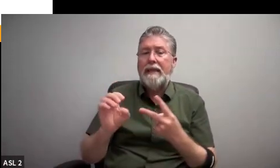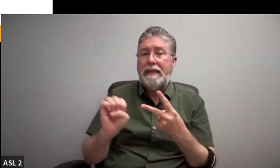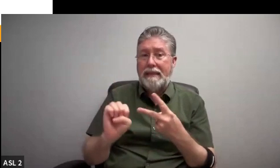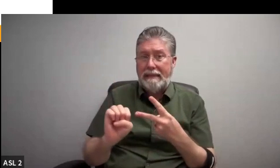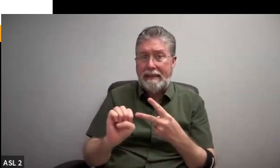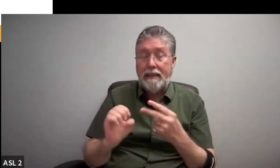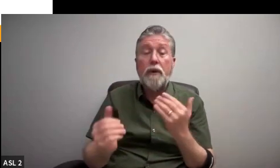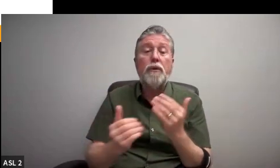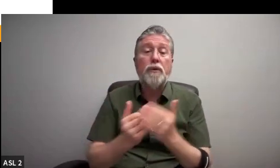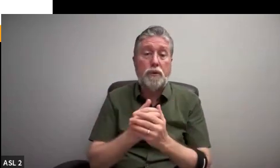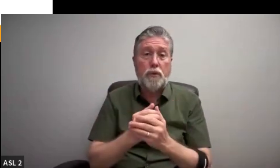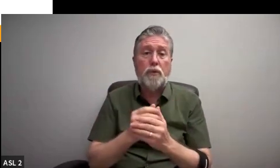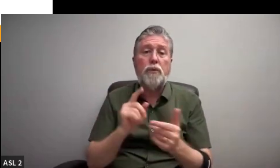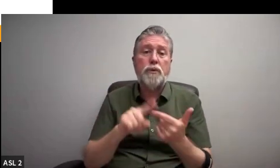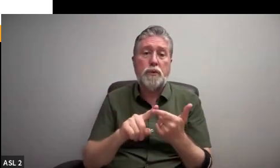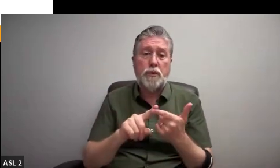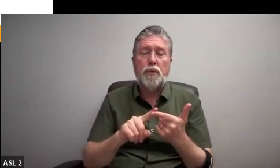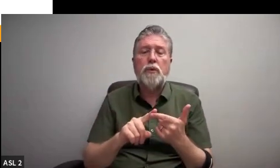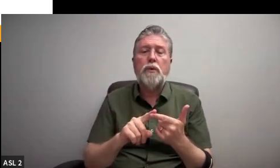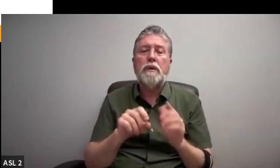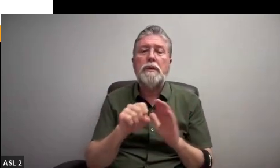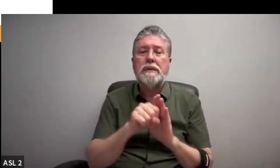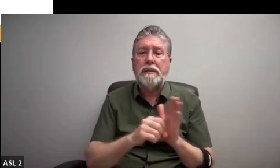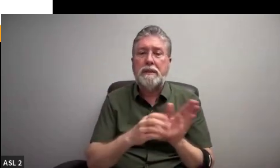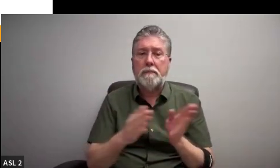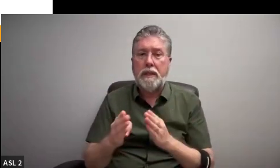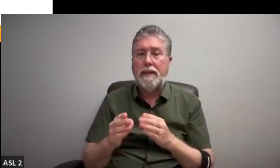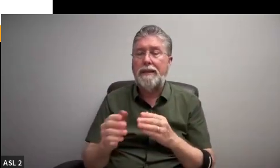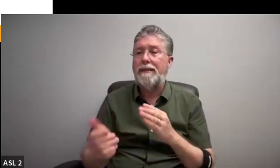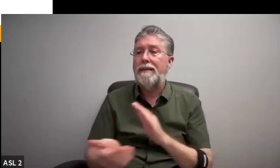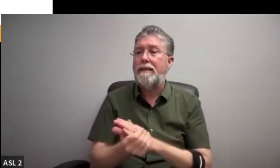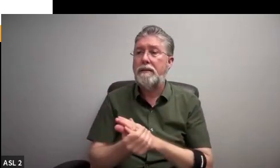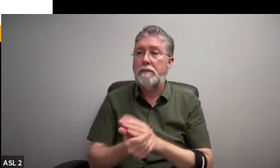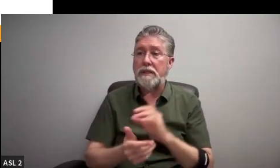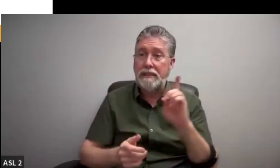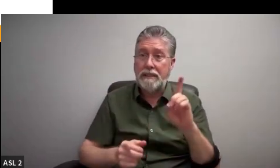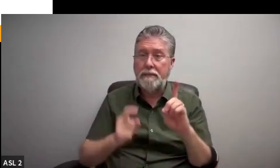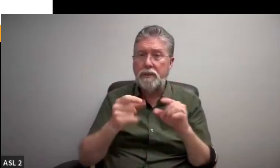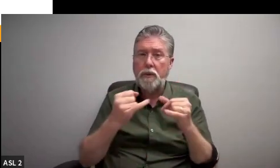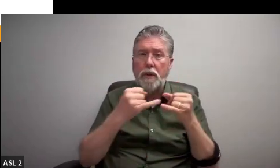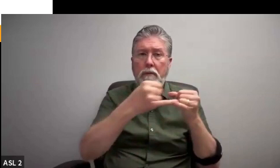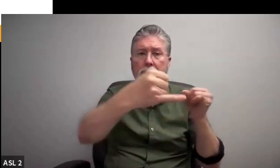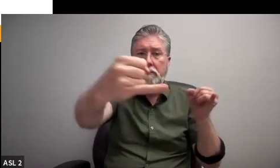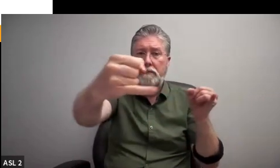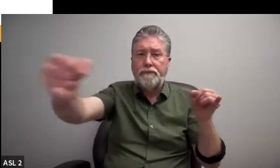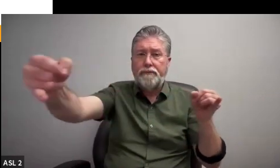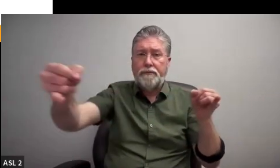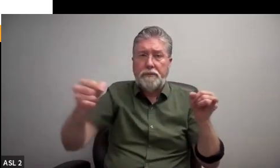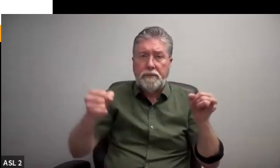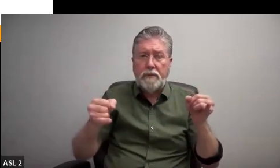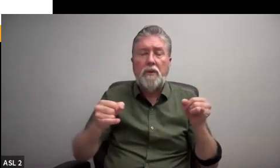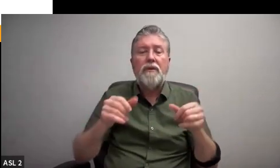state plan. Attachment D must show the geographic boundaries of each PSA and identify the AAA that